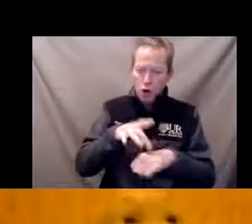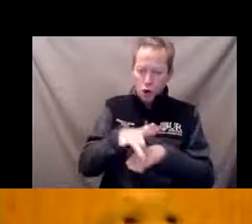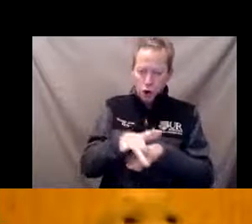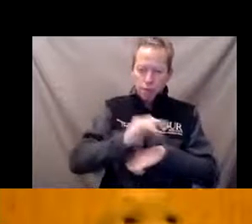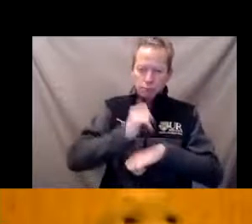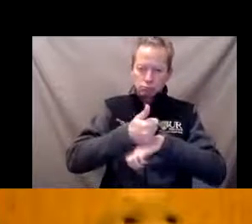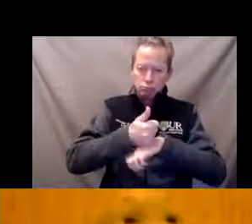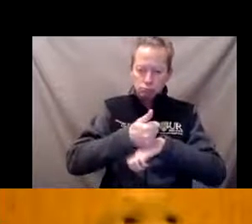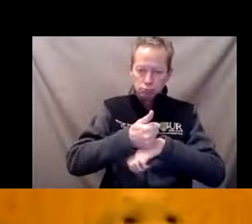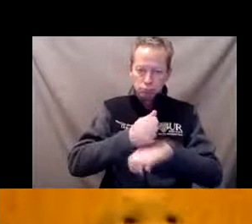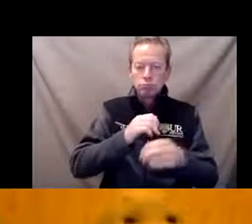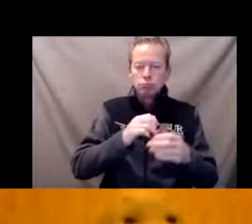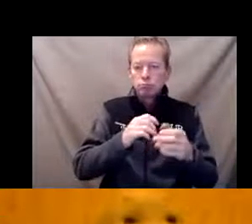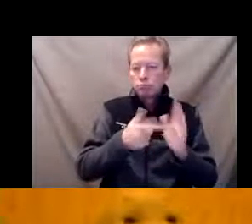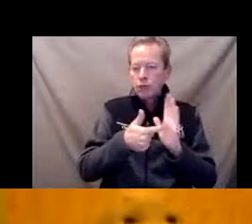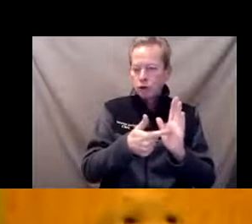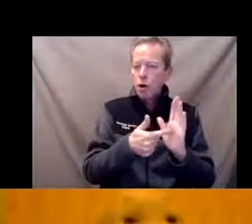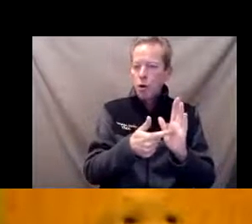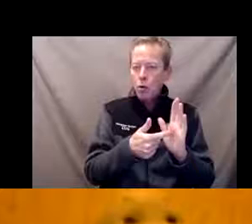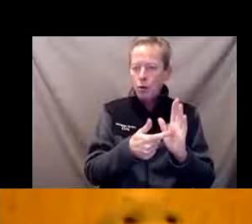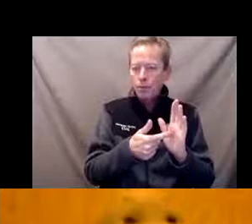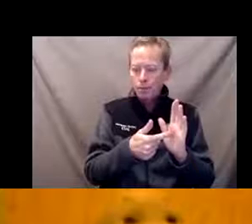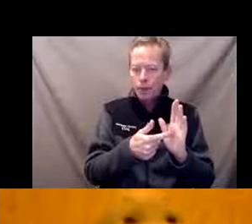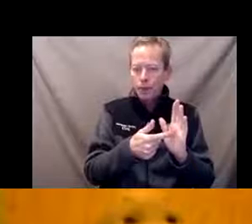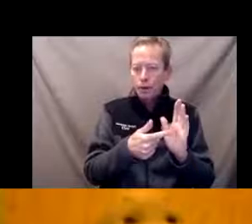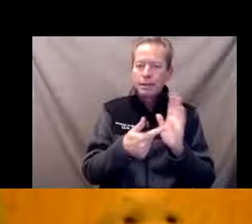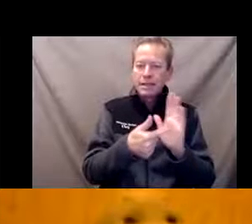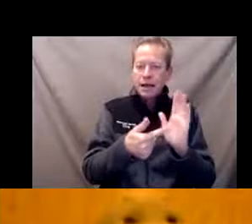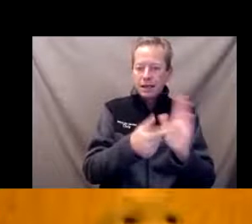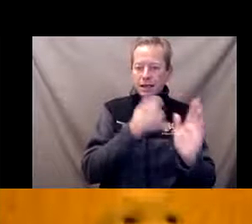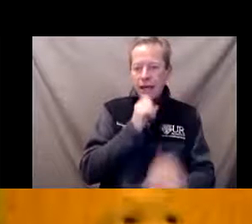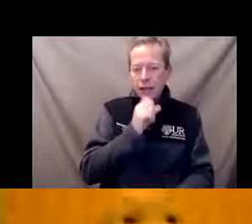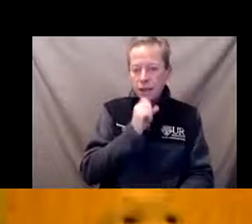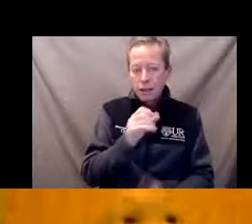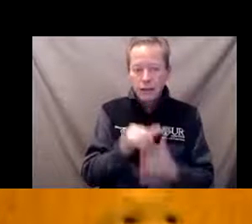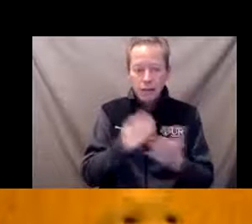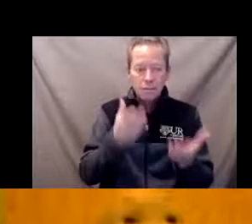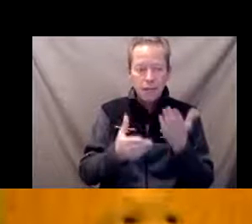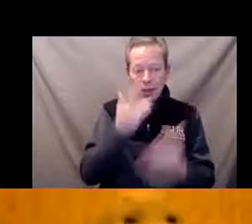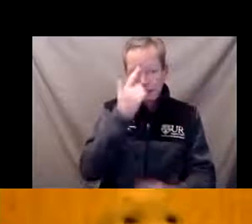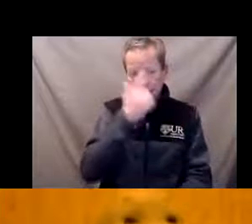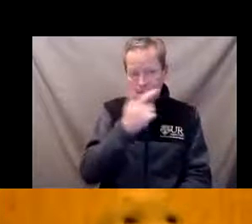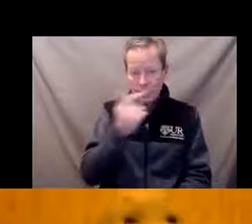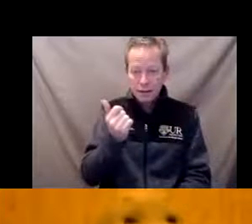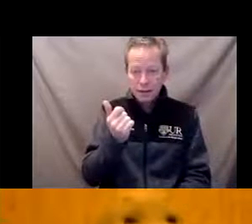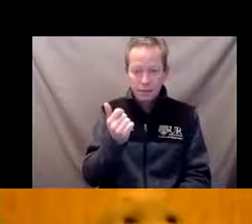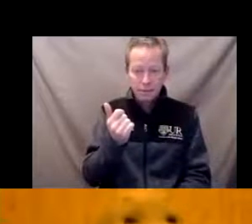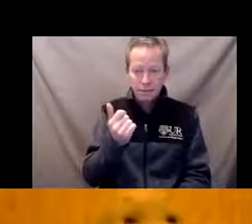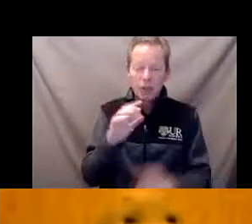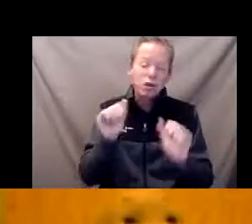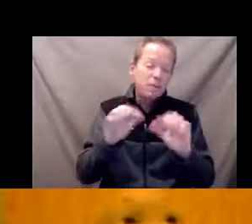become to show signs of aging and this may be just due to it could be a family history.